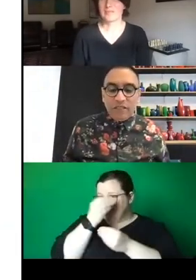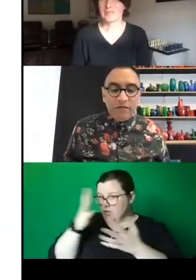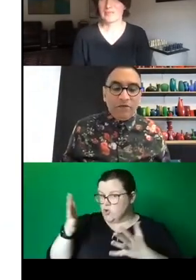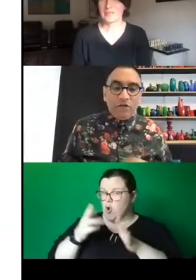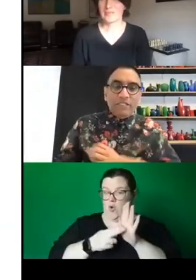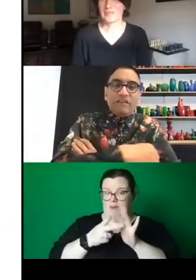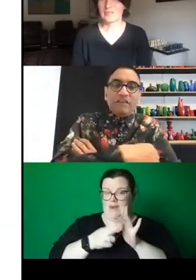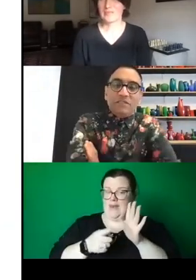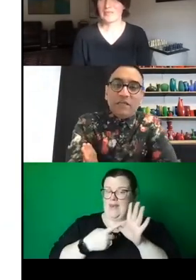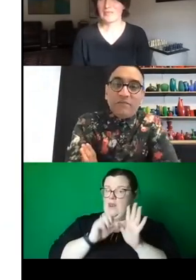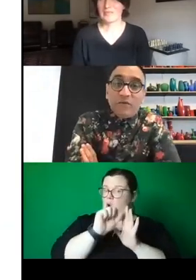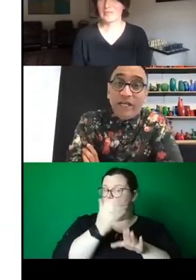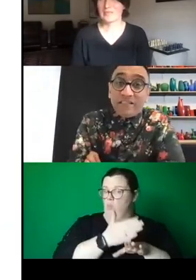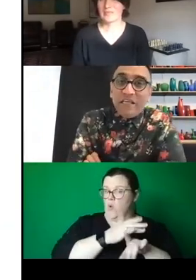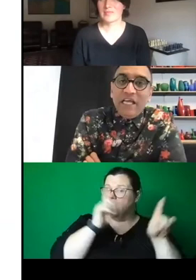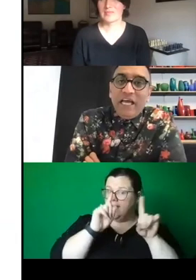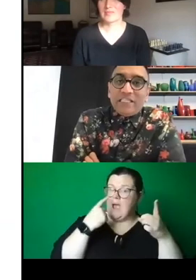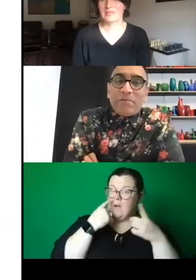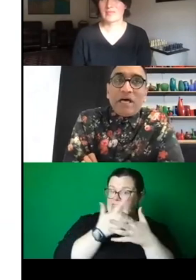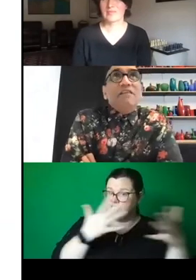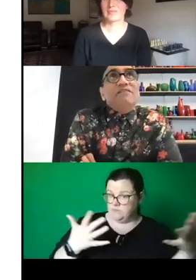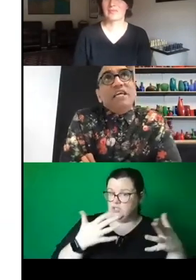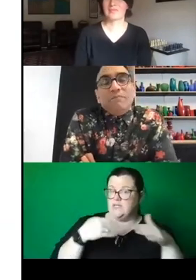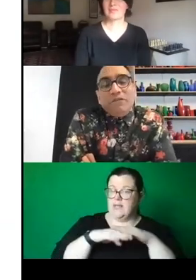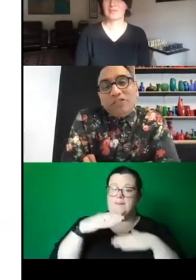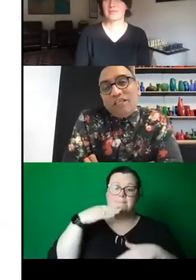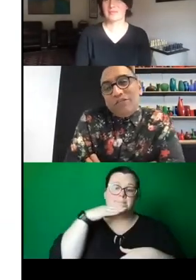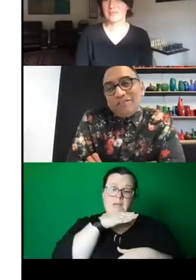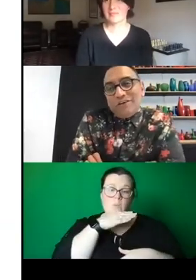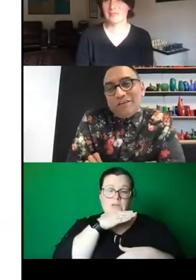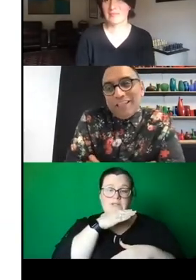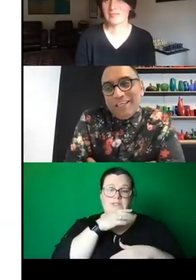melbourne's living museum of the west as part of the exhibition the image is not nothing